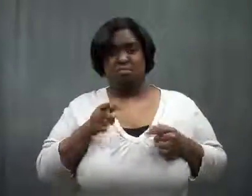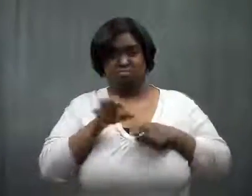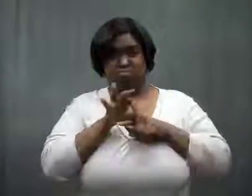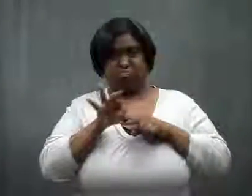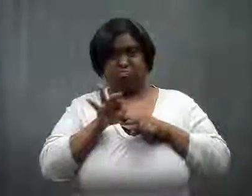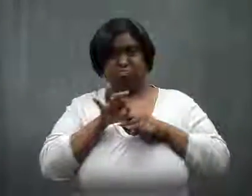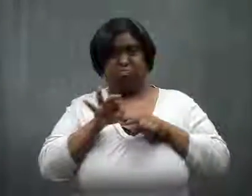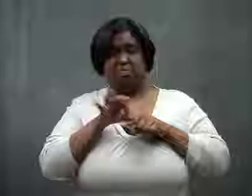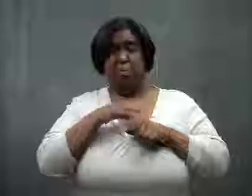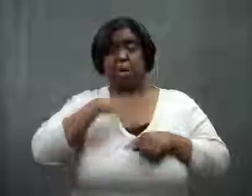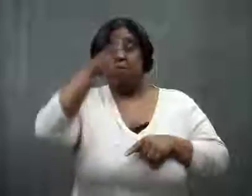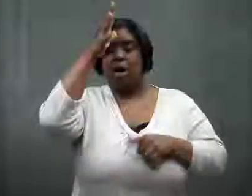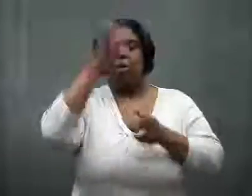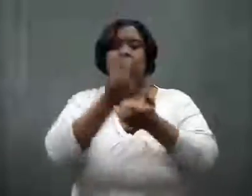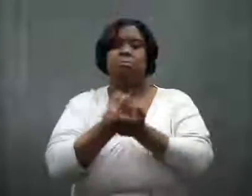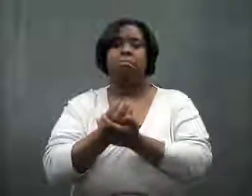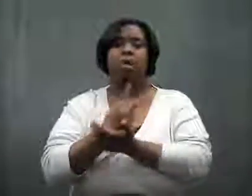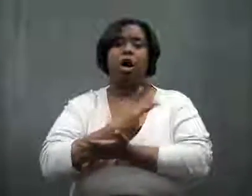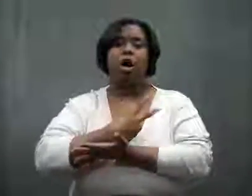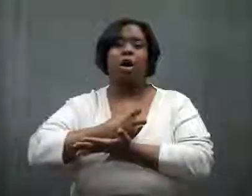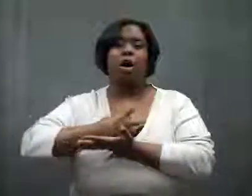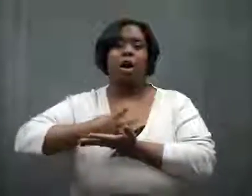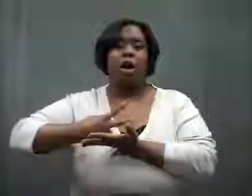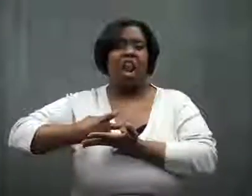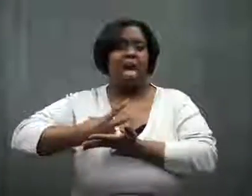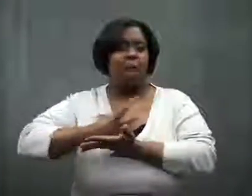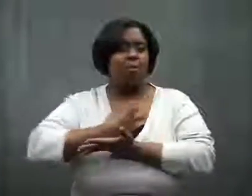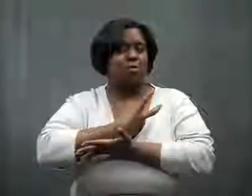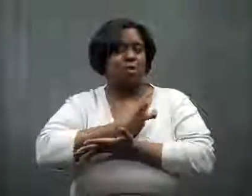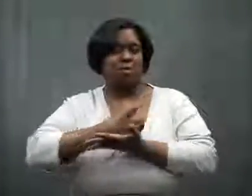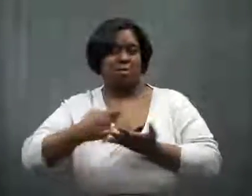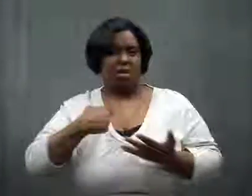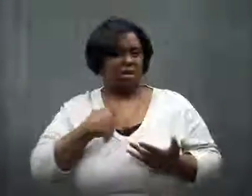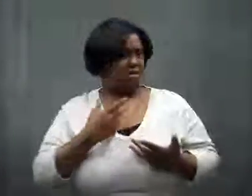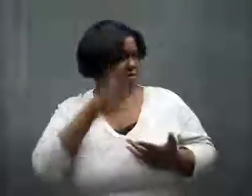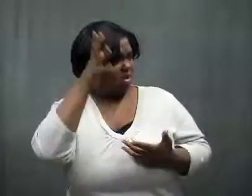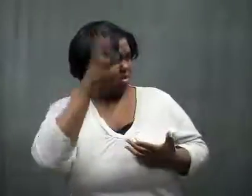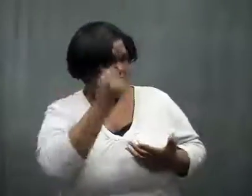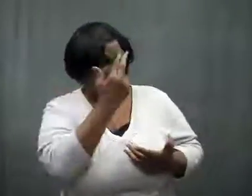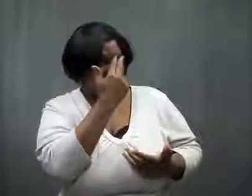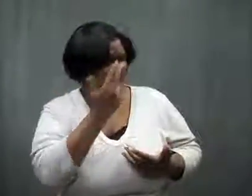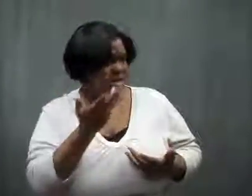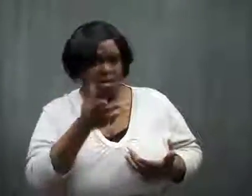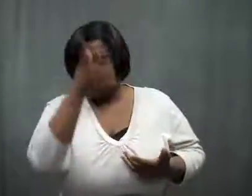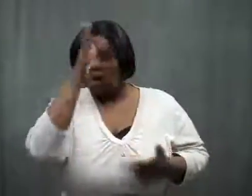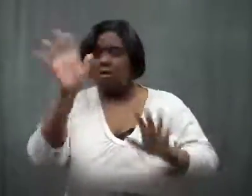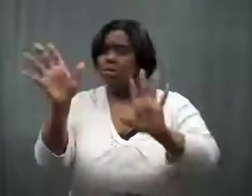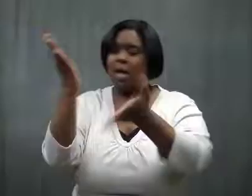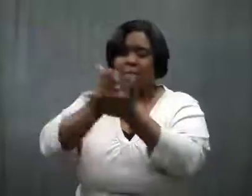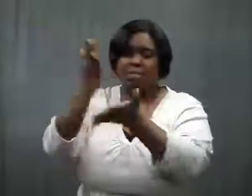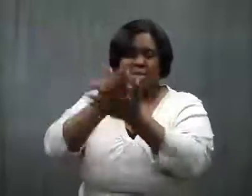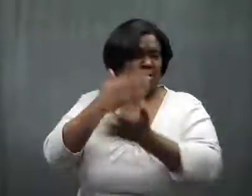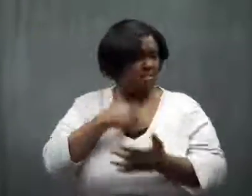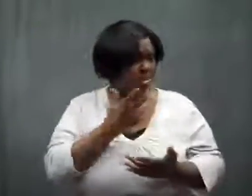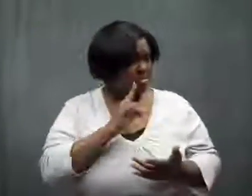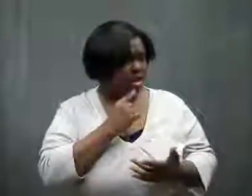I said, "Is she farting?" My dad cracked up. I asked him, "What's so funny?" He said, "Stop it, stop it!"